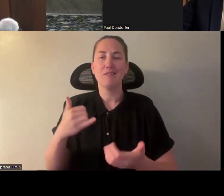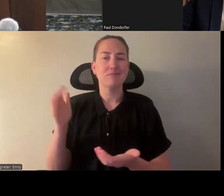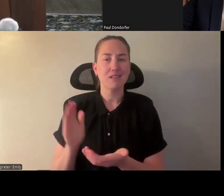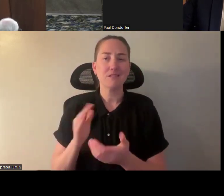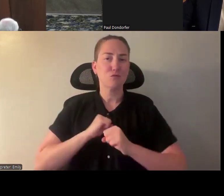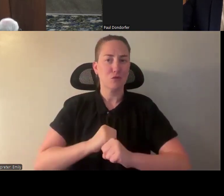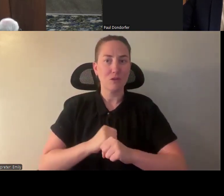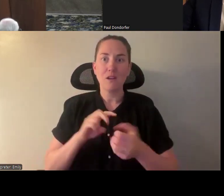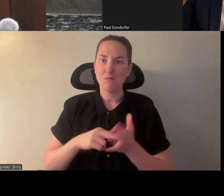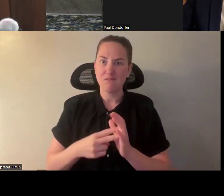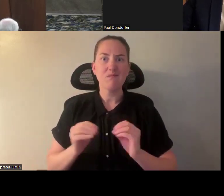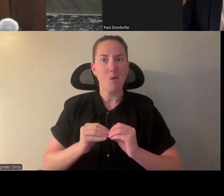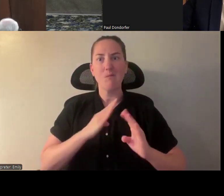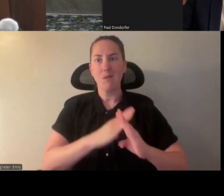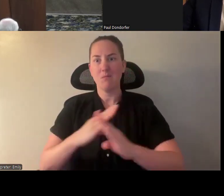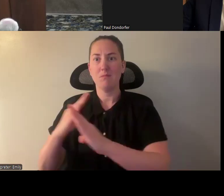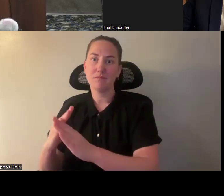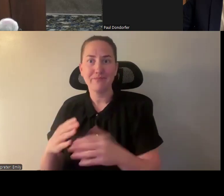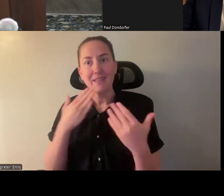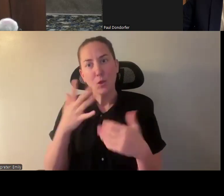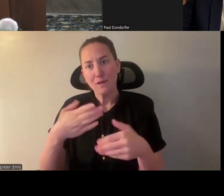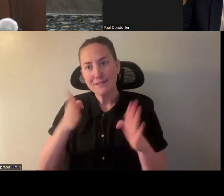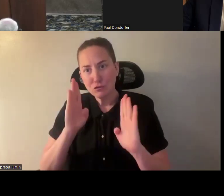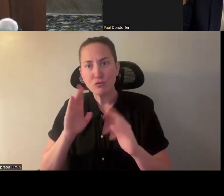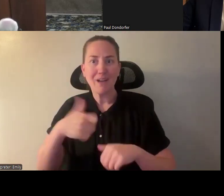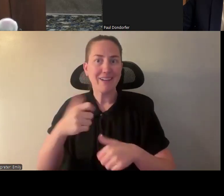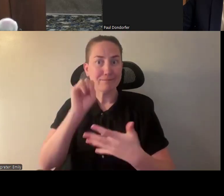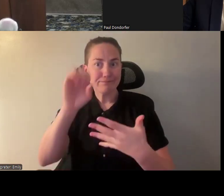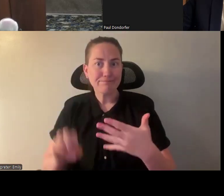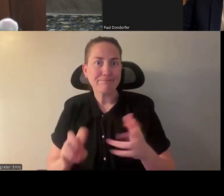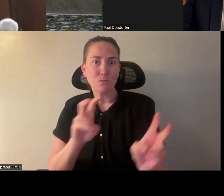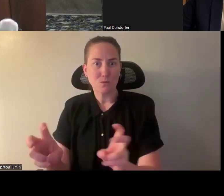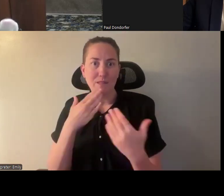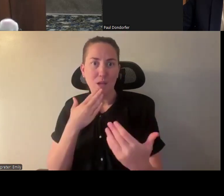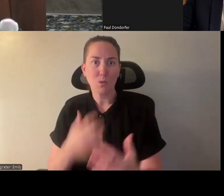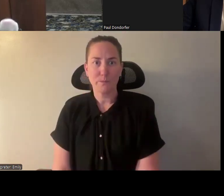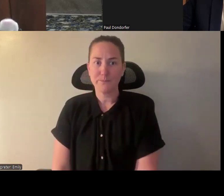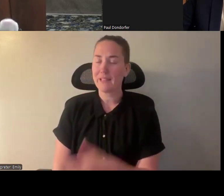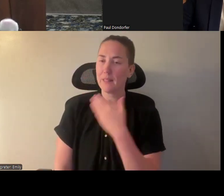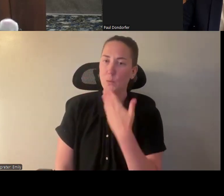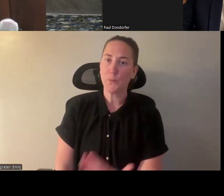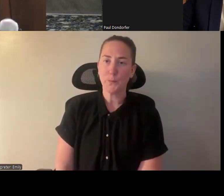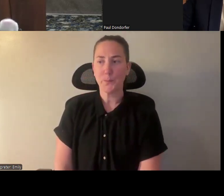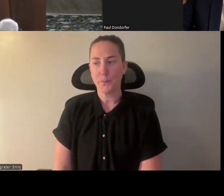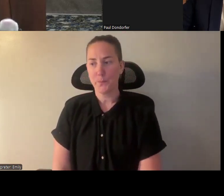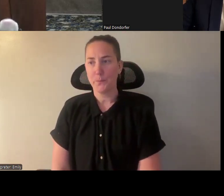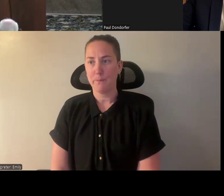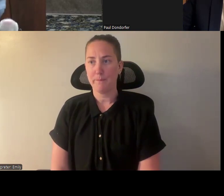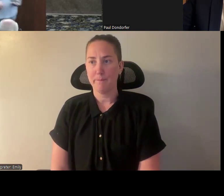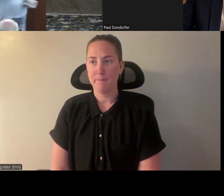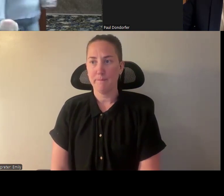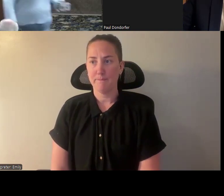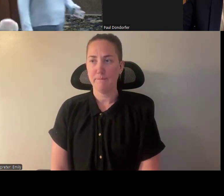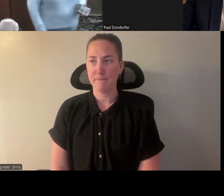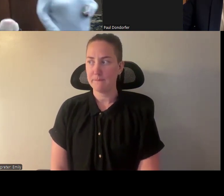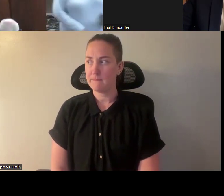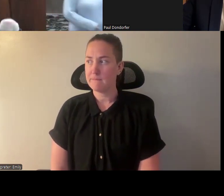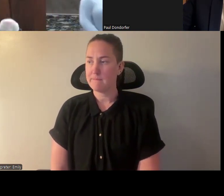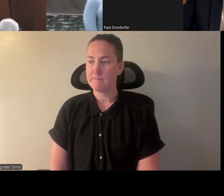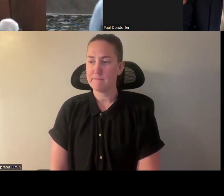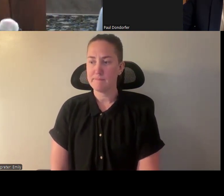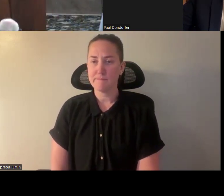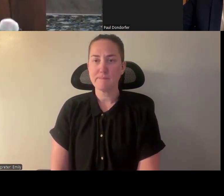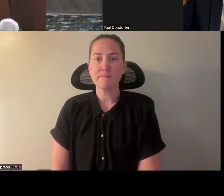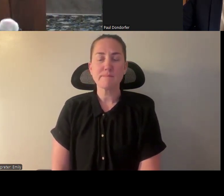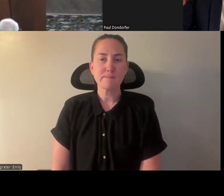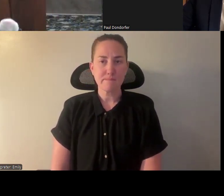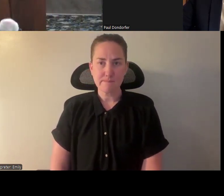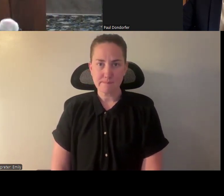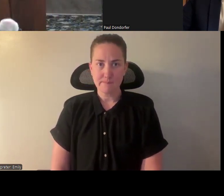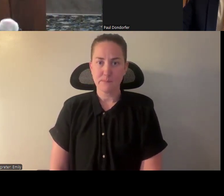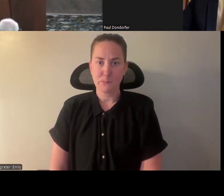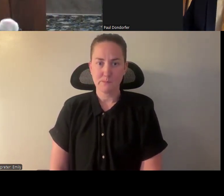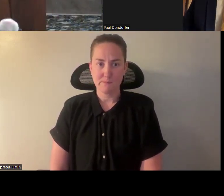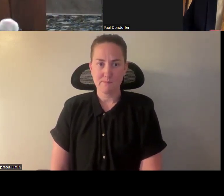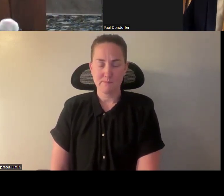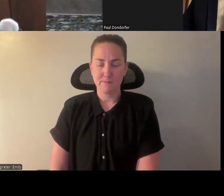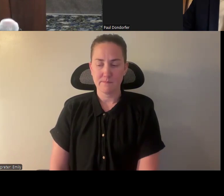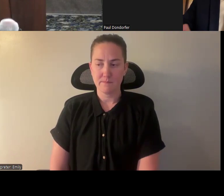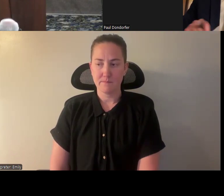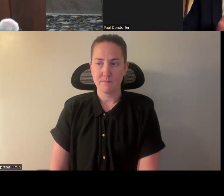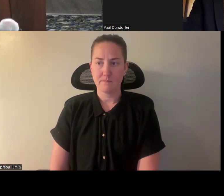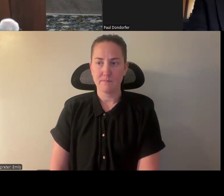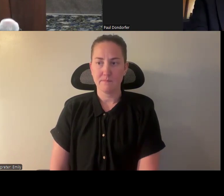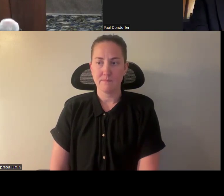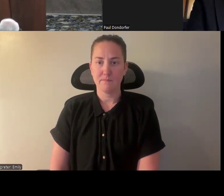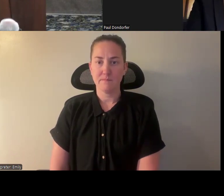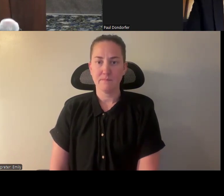to overcome I just want to thank you for your attention to any of these matters Thank you Yeah